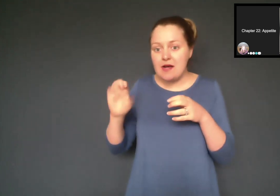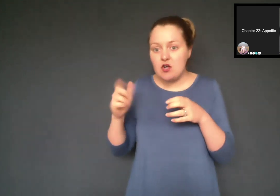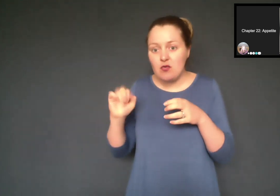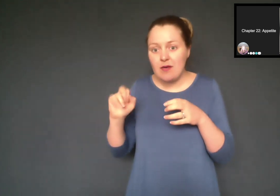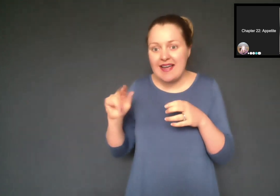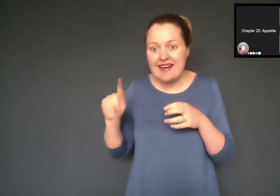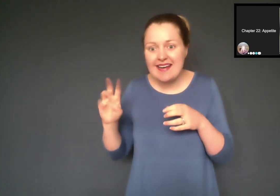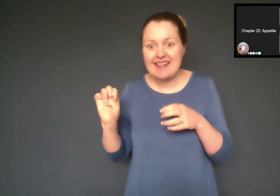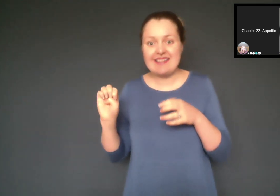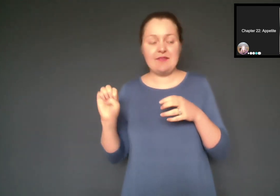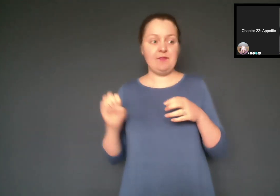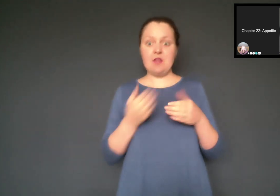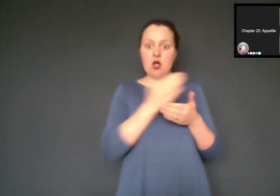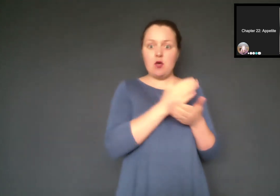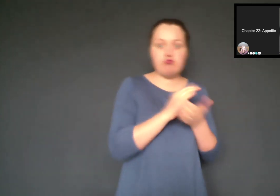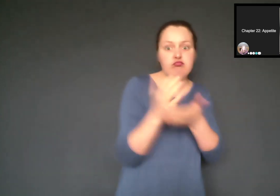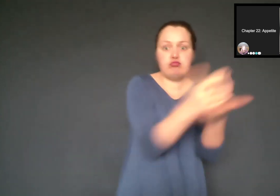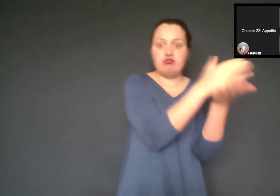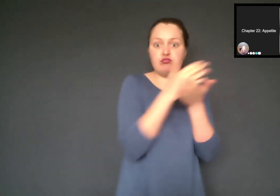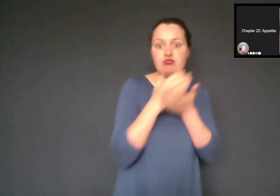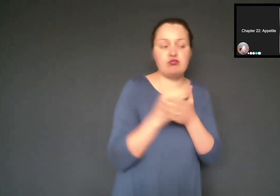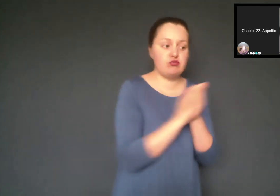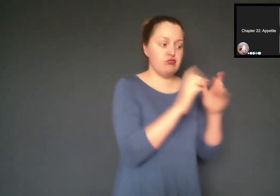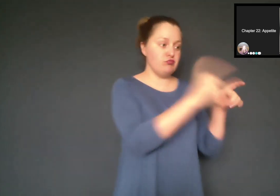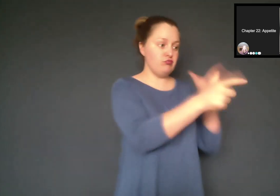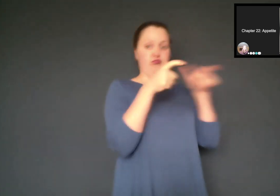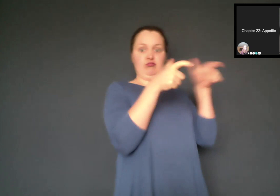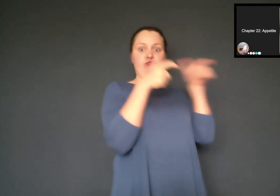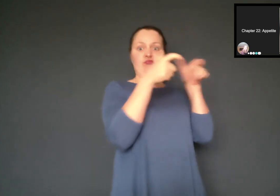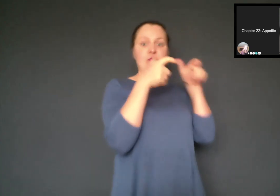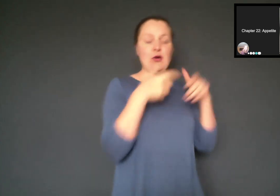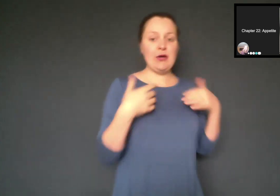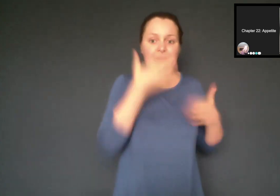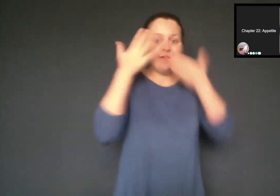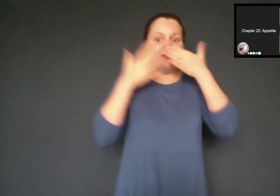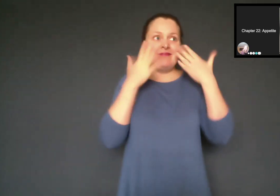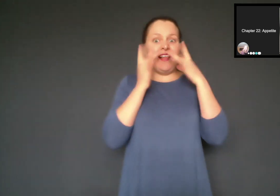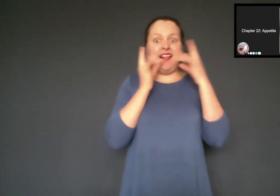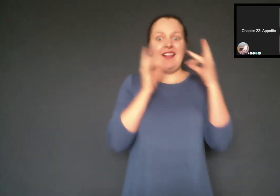steaming plate the smells were tantalizing at first but the more dishes harvey added to the list